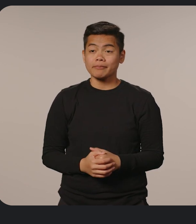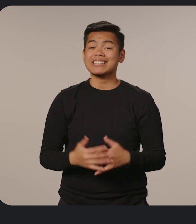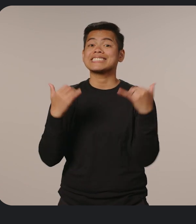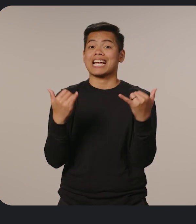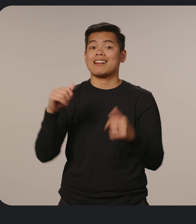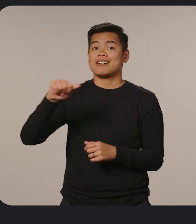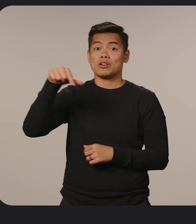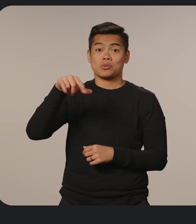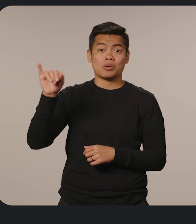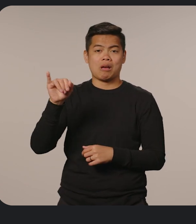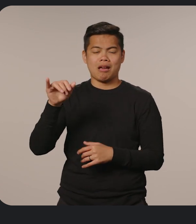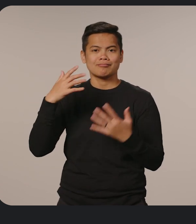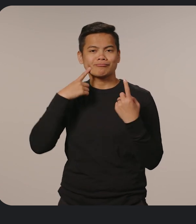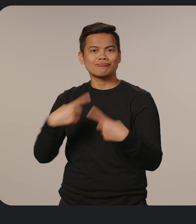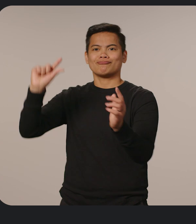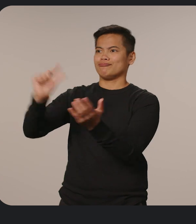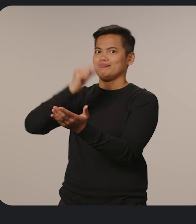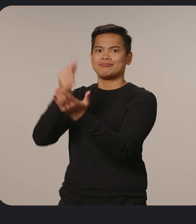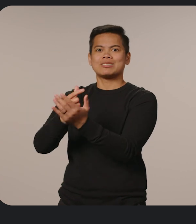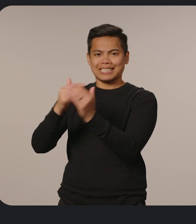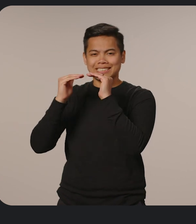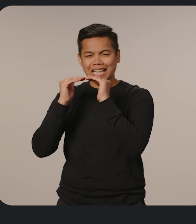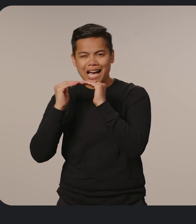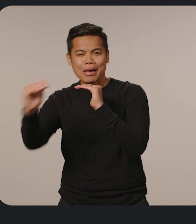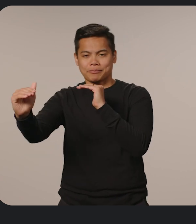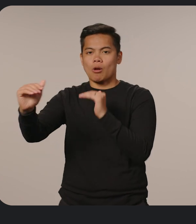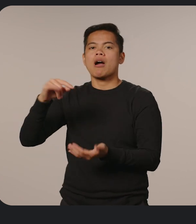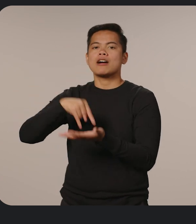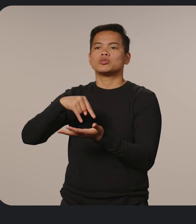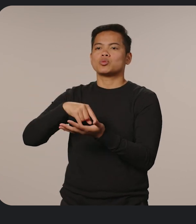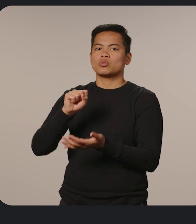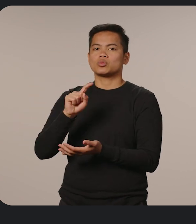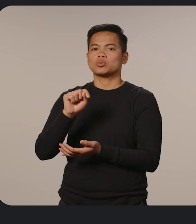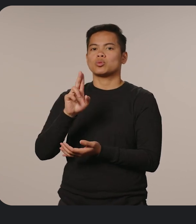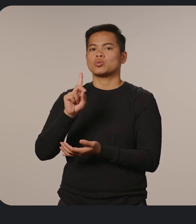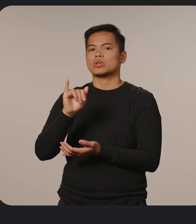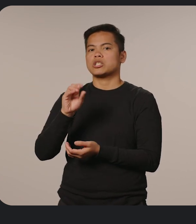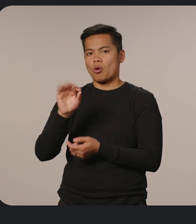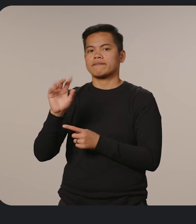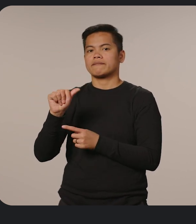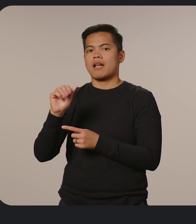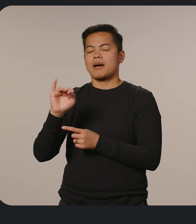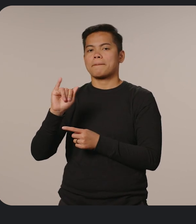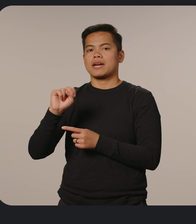and now aqi has graduated to the stable